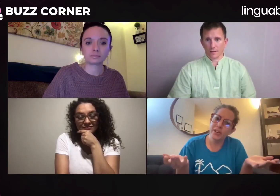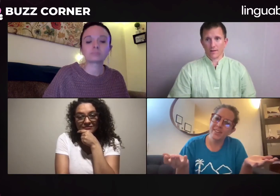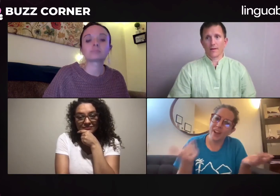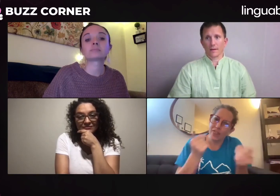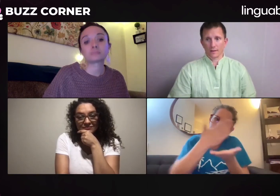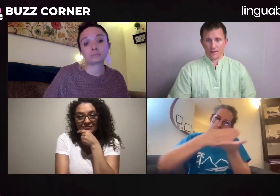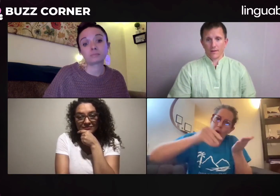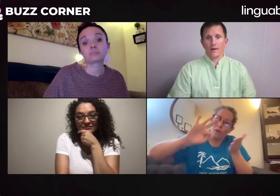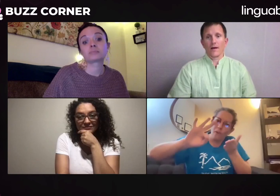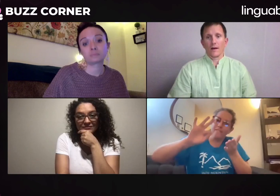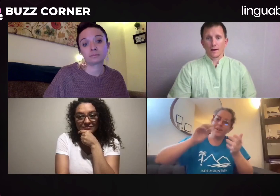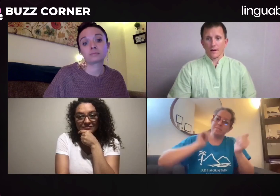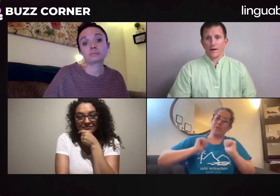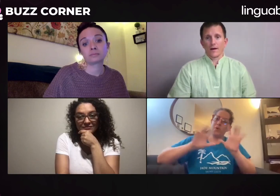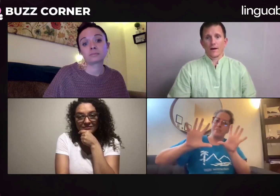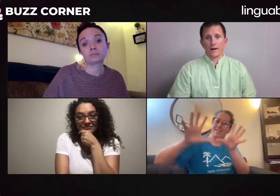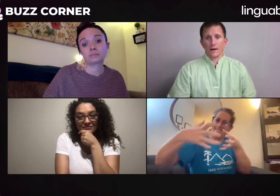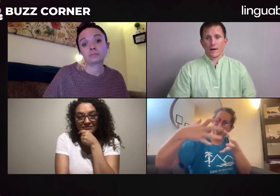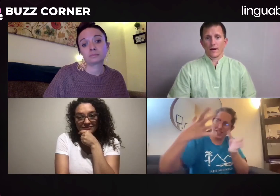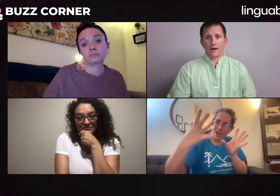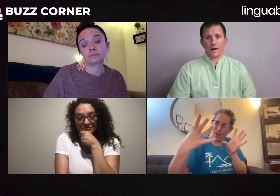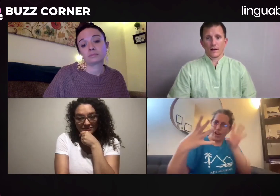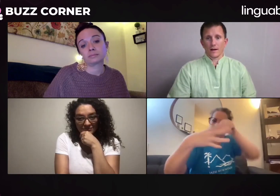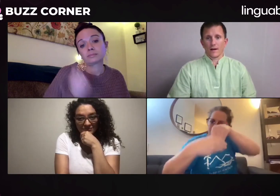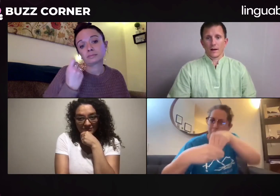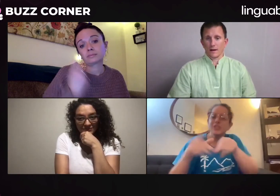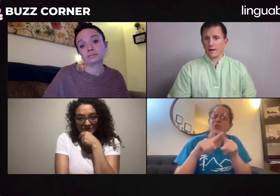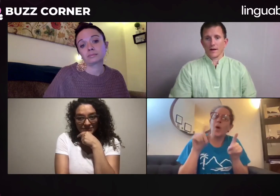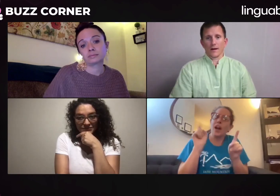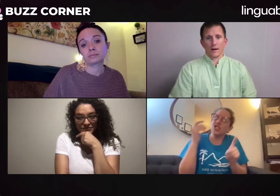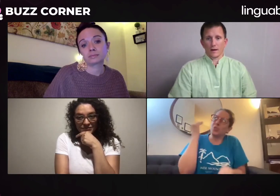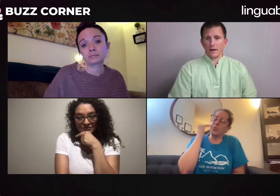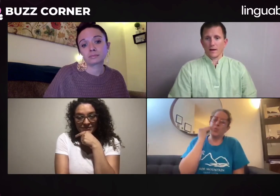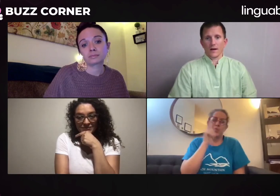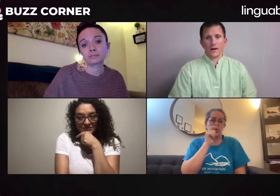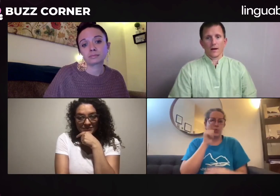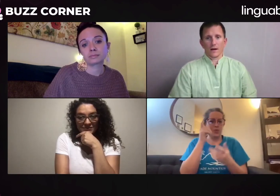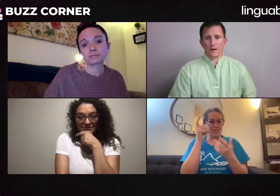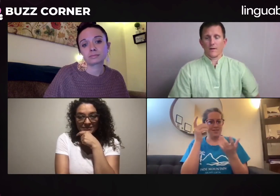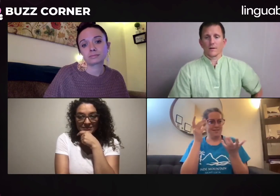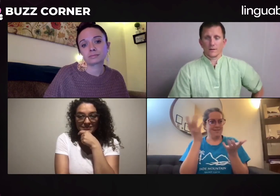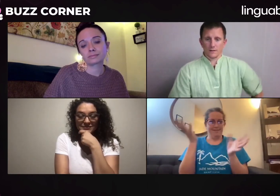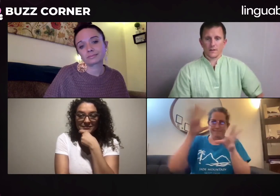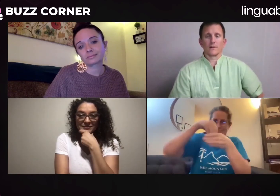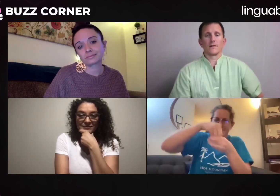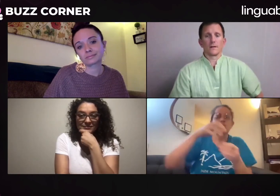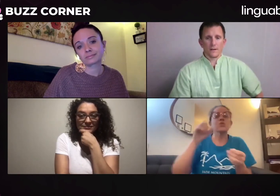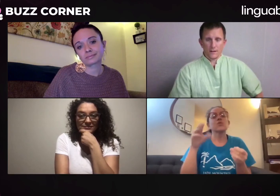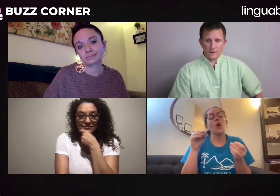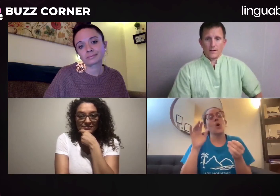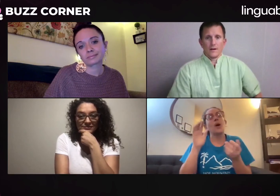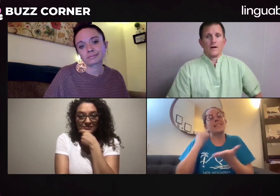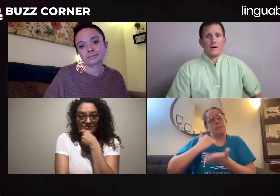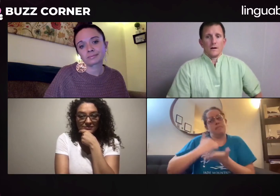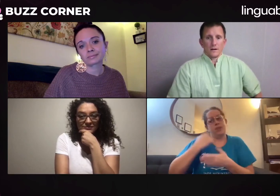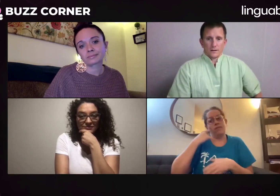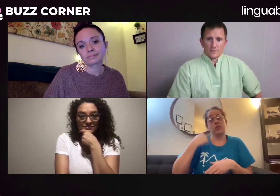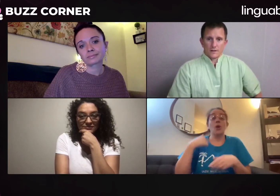The interpreter is part you know, they're part and parcel of the entire production. And it's important to know that. And it's very helpful for me.